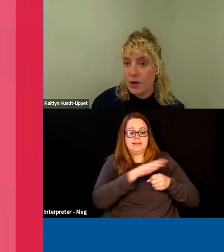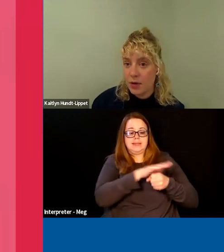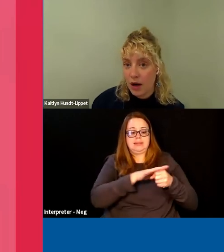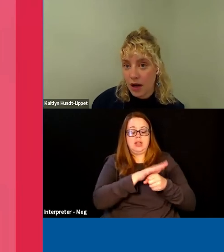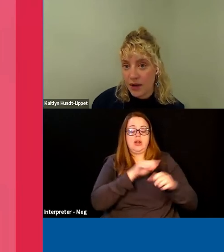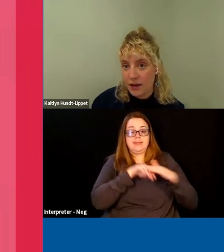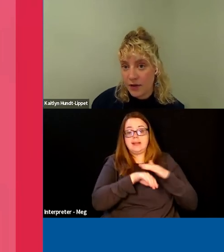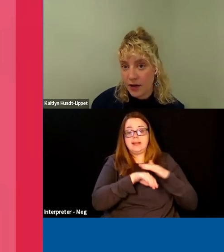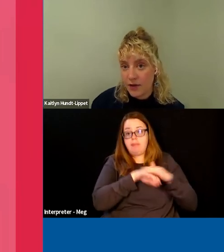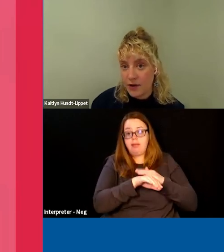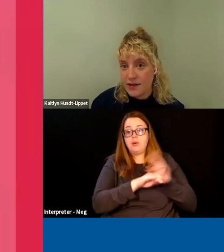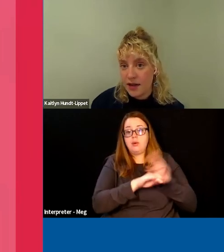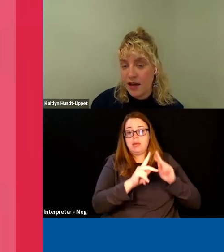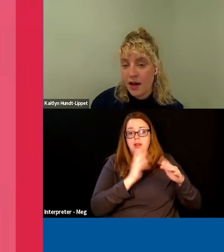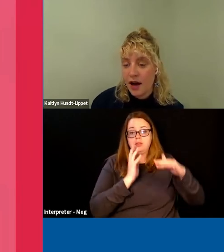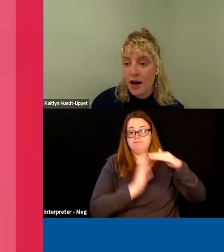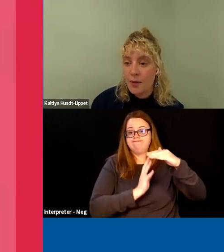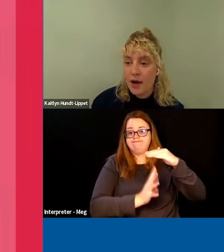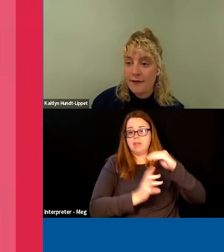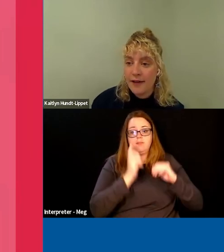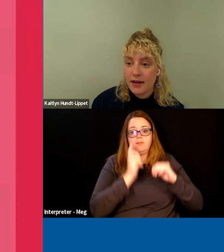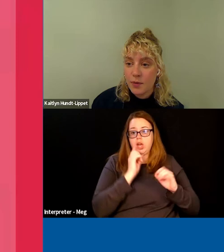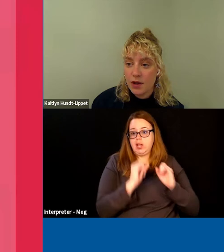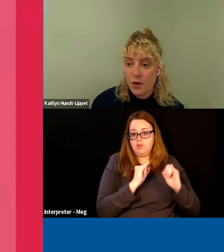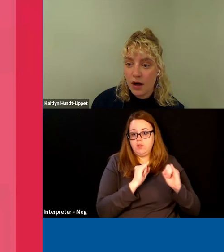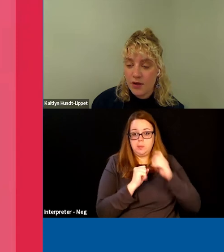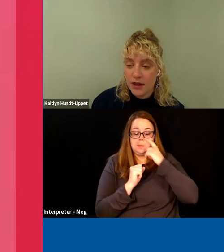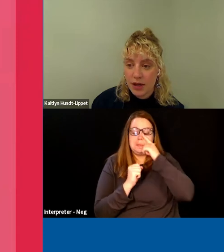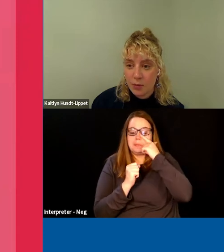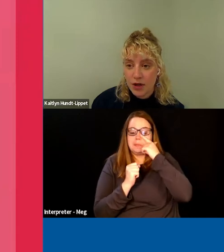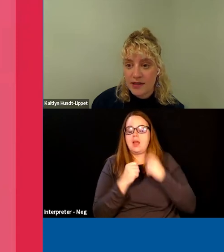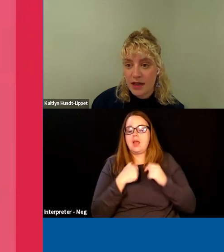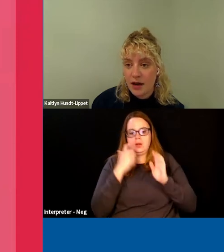when people are coming in for interviews. I find when you are doing in-person,